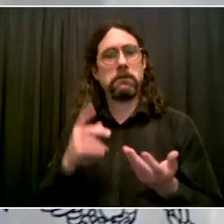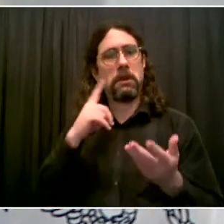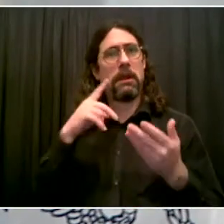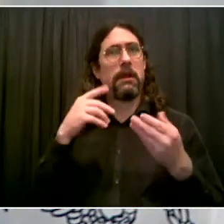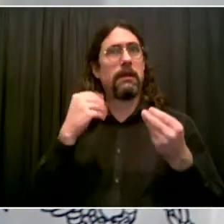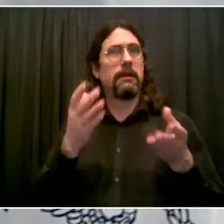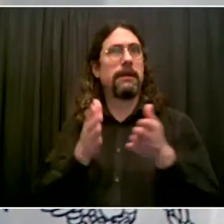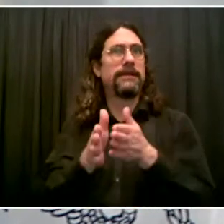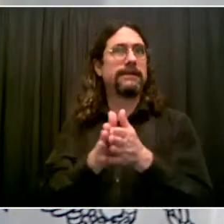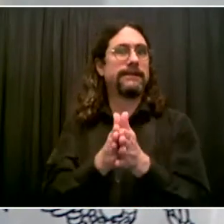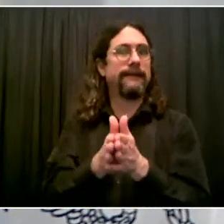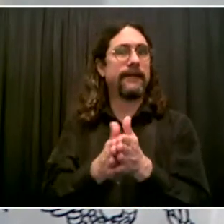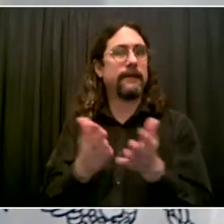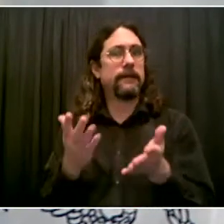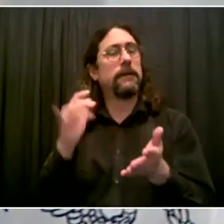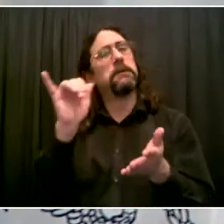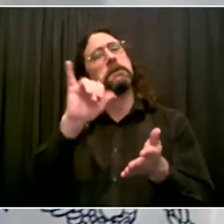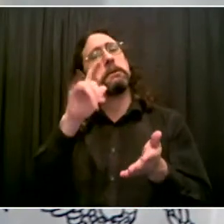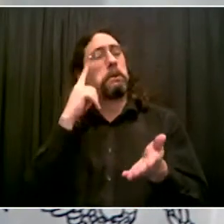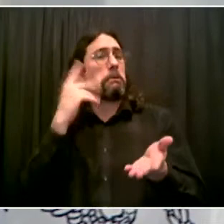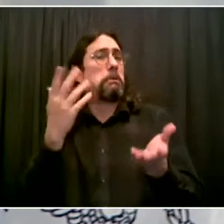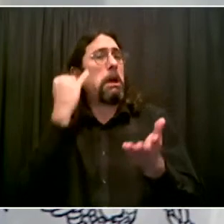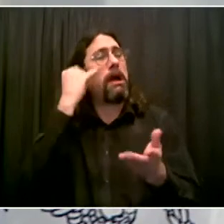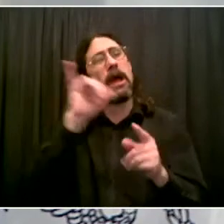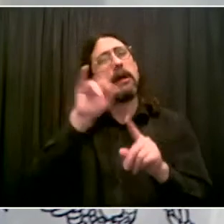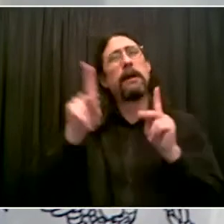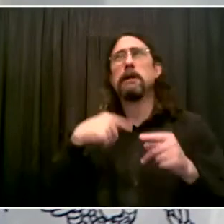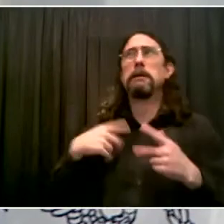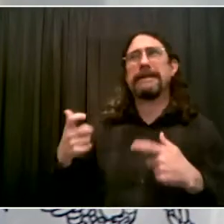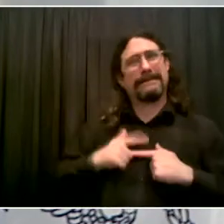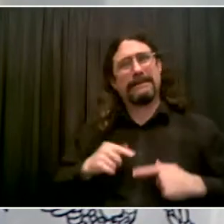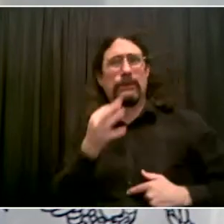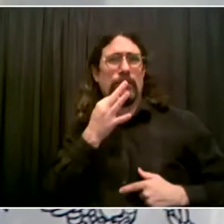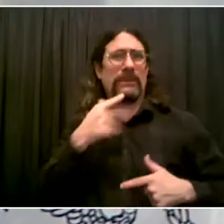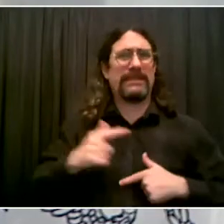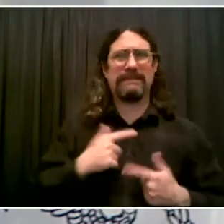TO SERVE. SO WE ARE READY TO PUT TOTOTHGEER